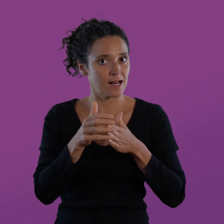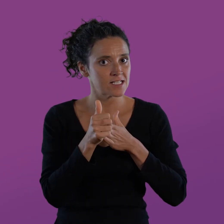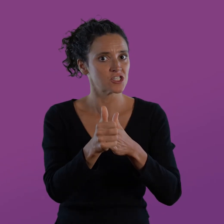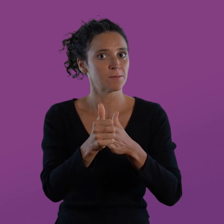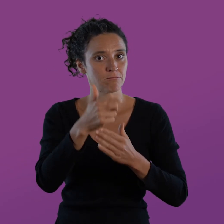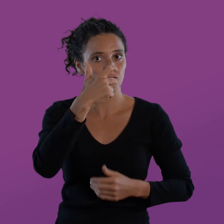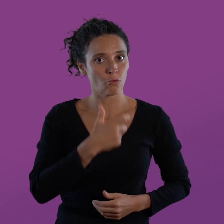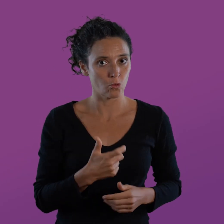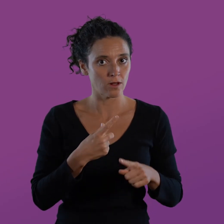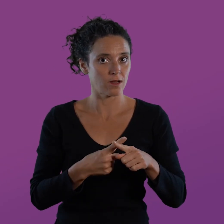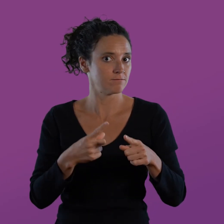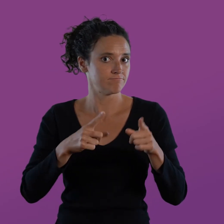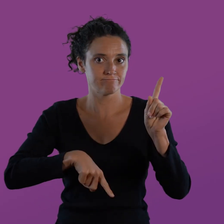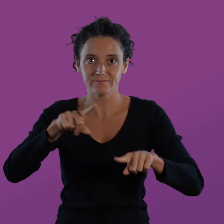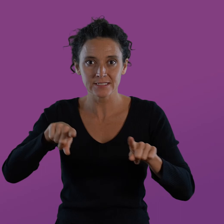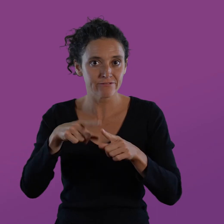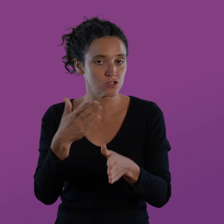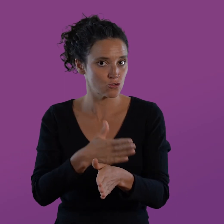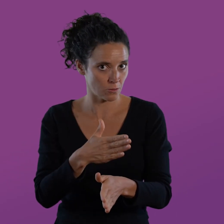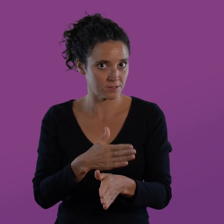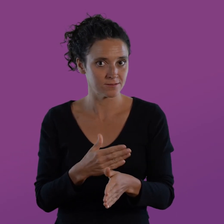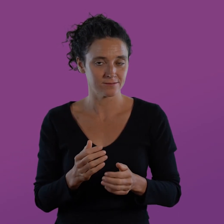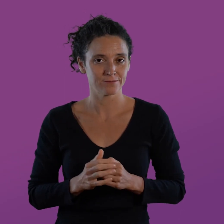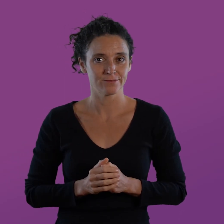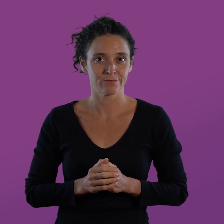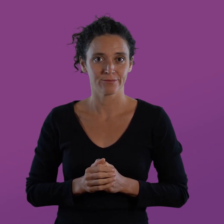People with disability occupy leadership roles and a range of positions across the Royal Commission.